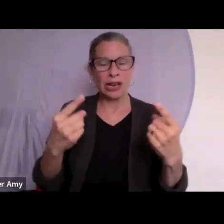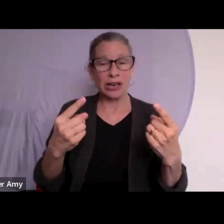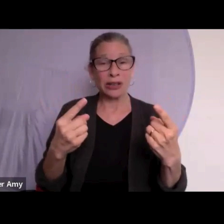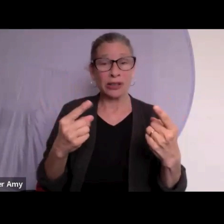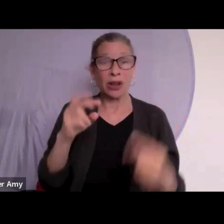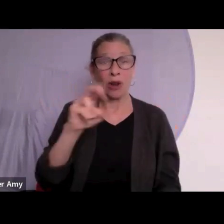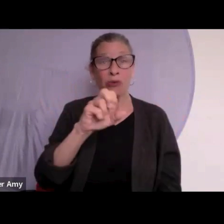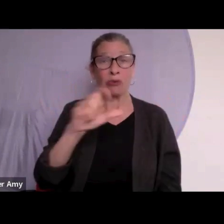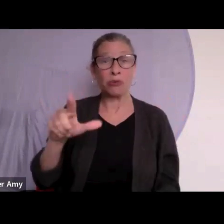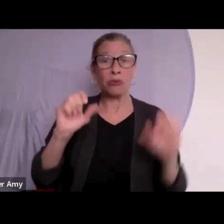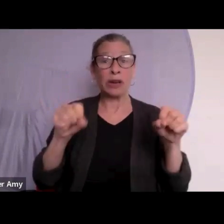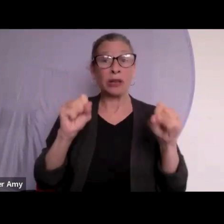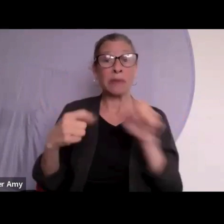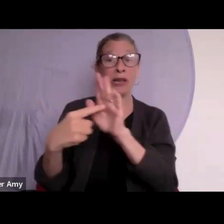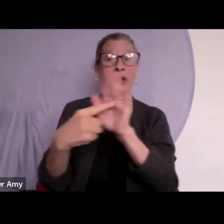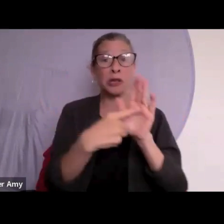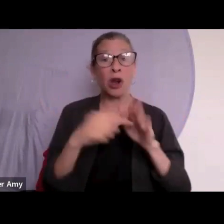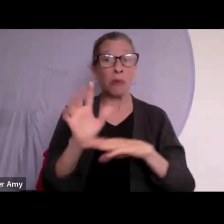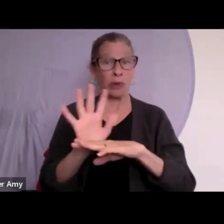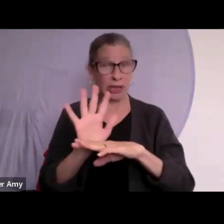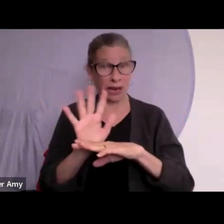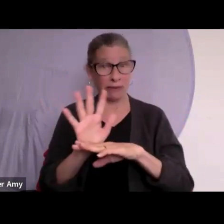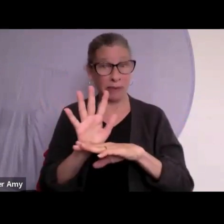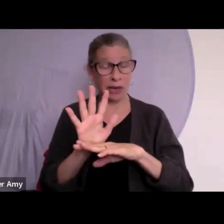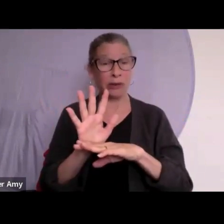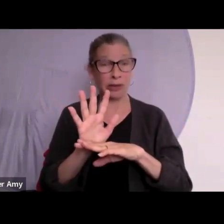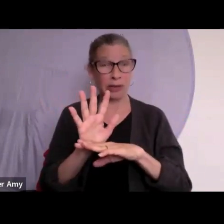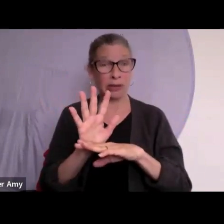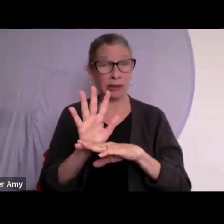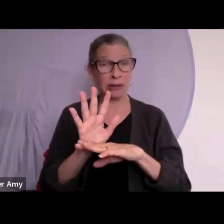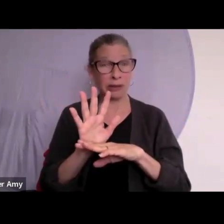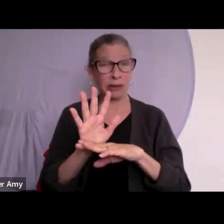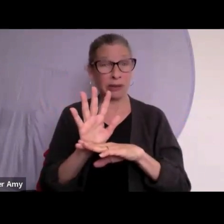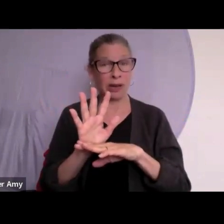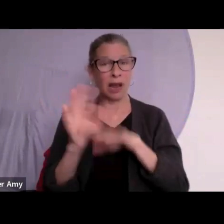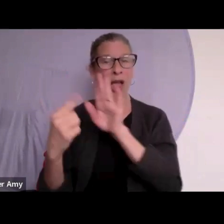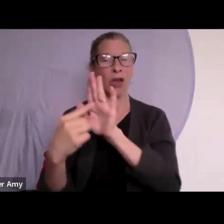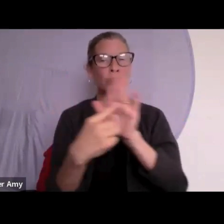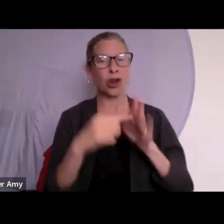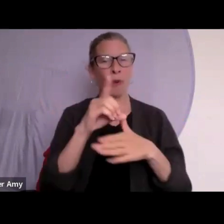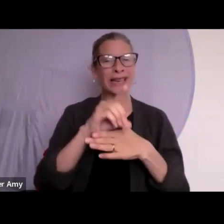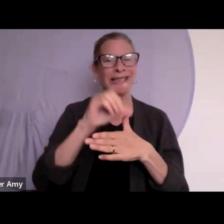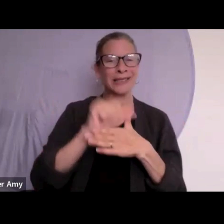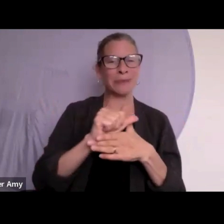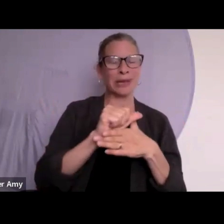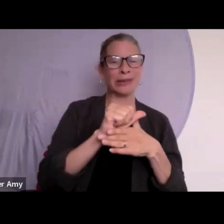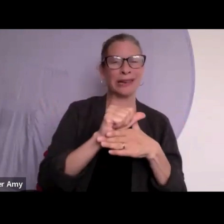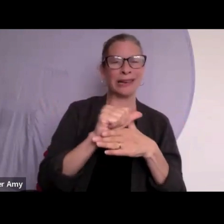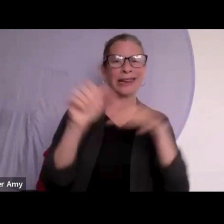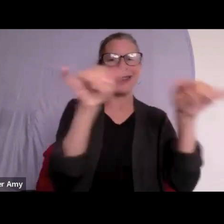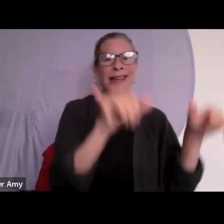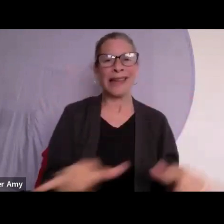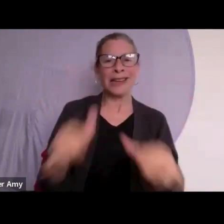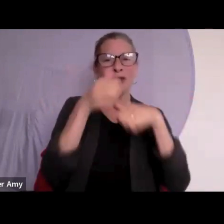present films that are being presented, bringing disability into the mainstream through movies, everybody loves movies, right?